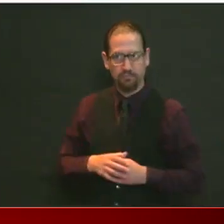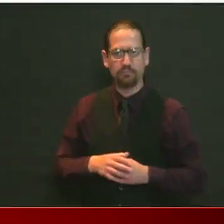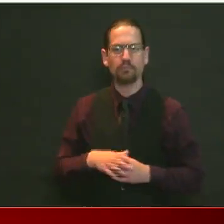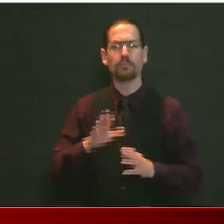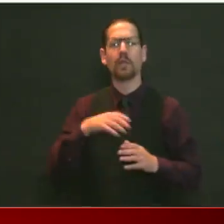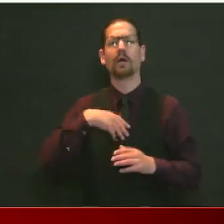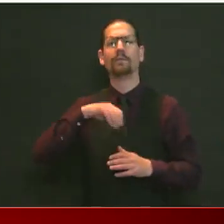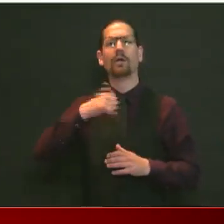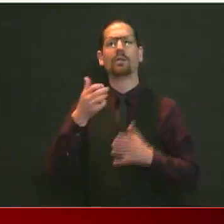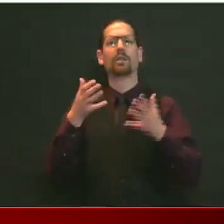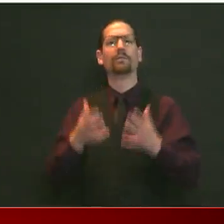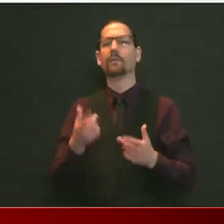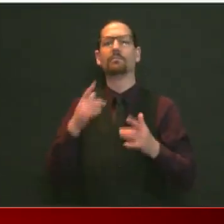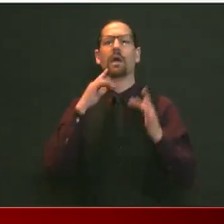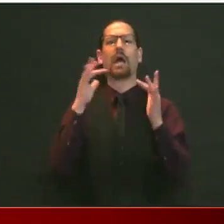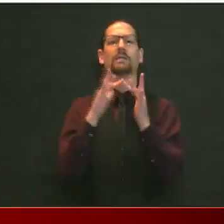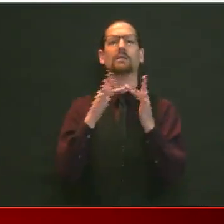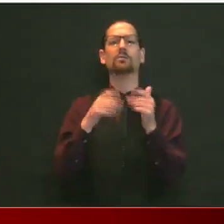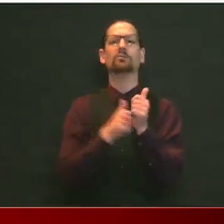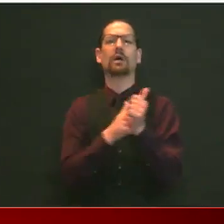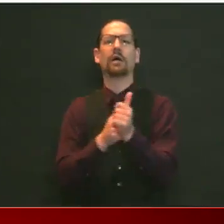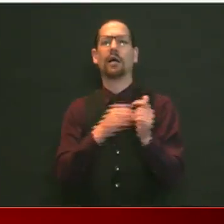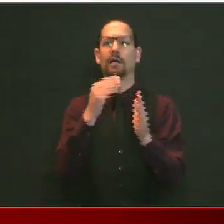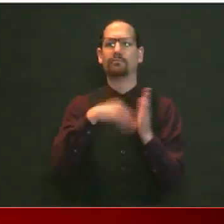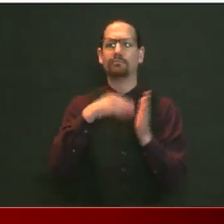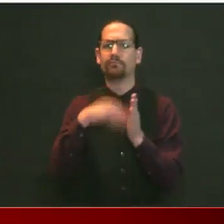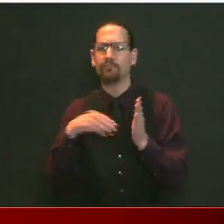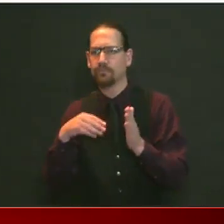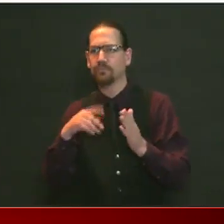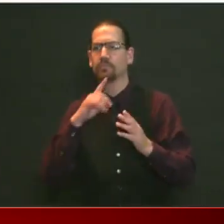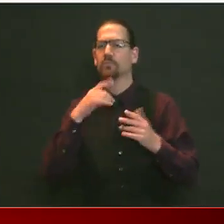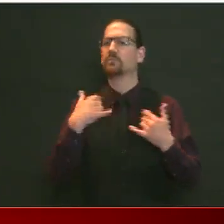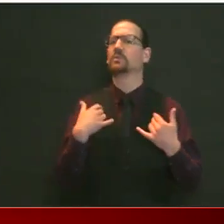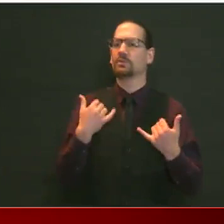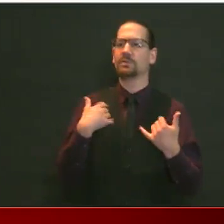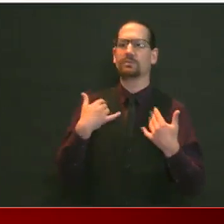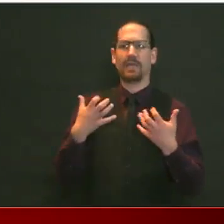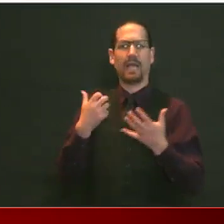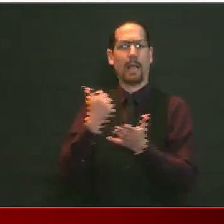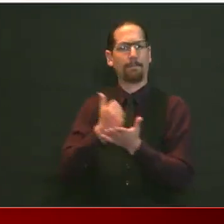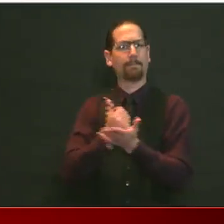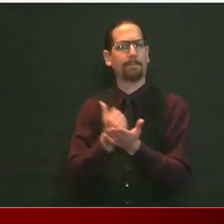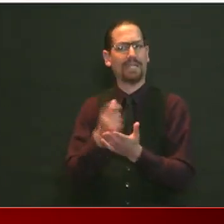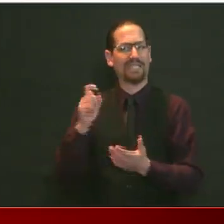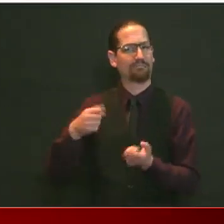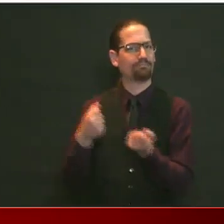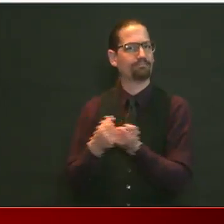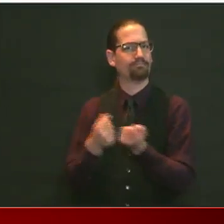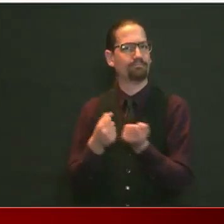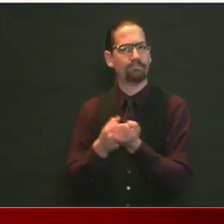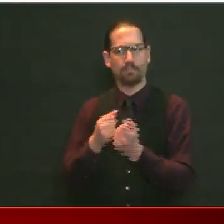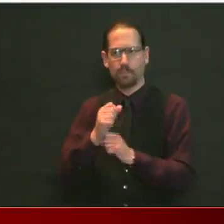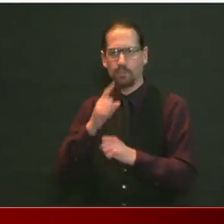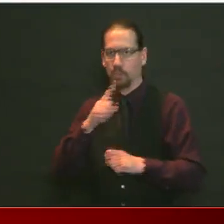TRACING. CONTACT TRACING IS MANUAL. SO WE'RE USING TECHNOLOGICAL